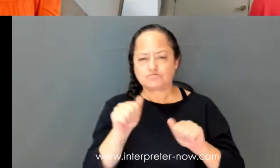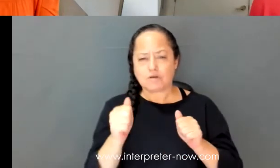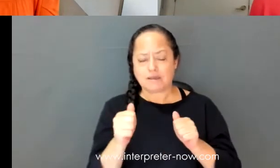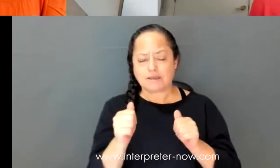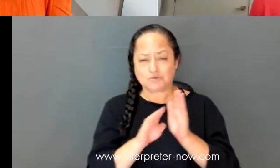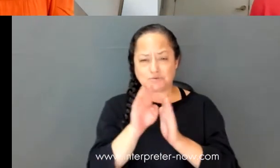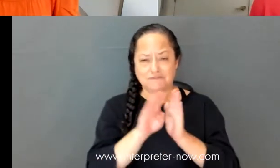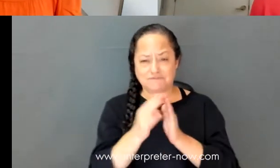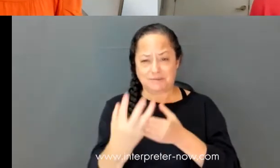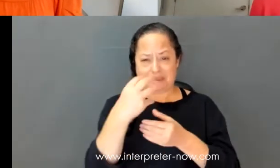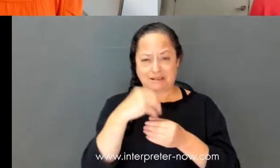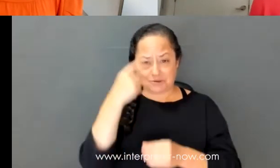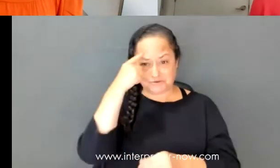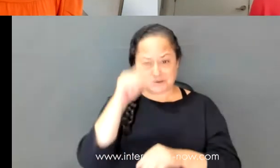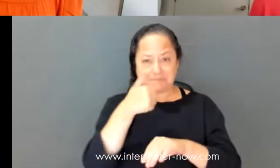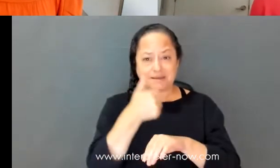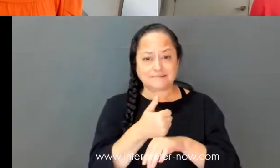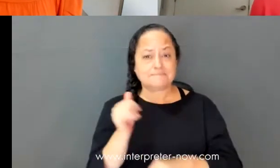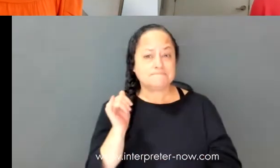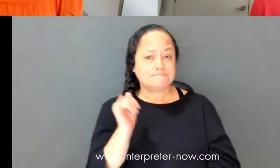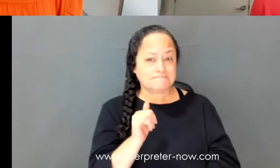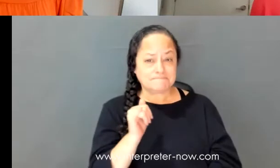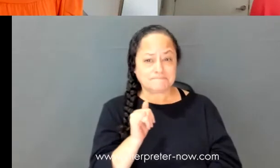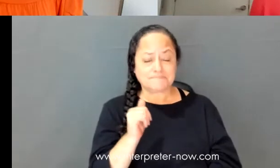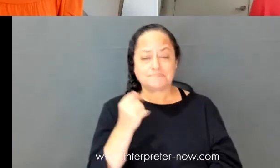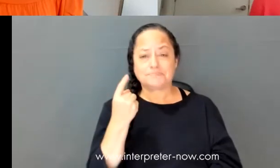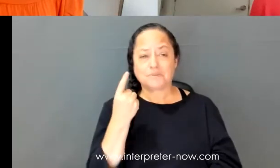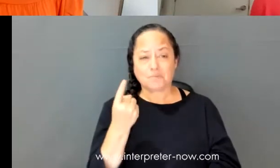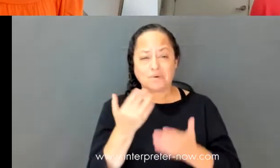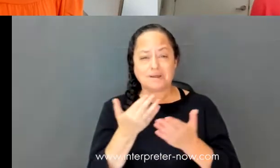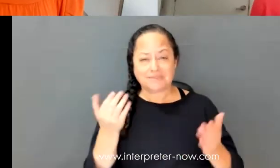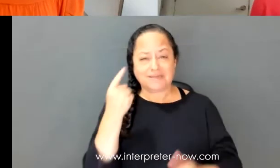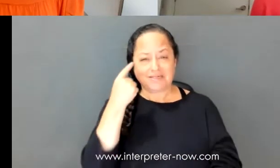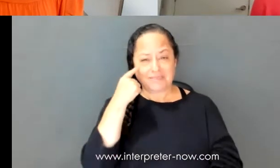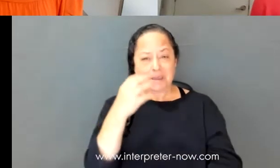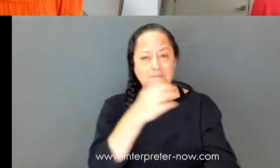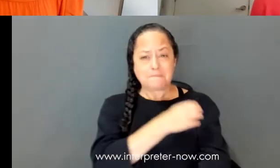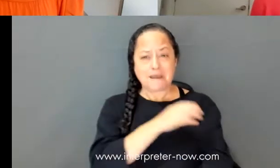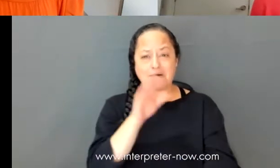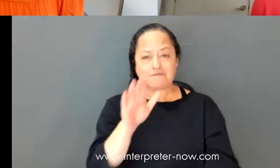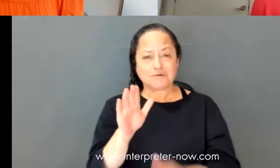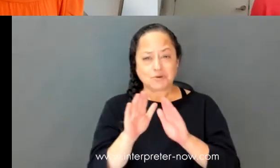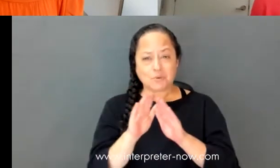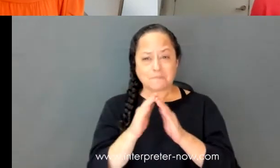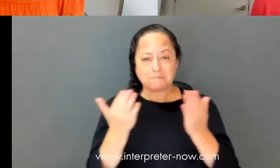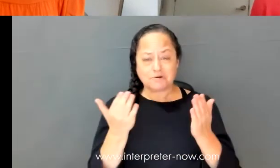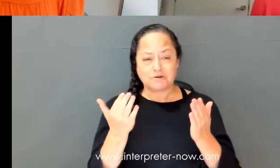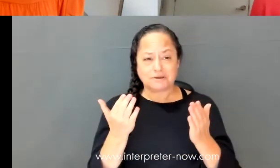One of the things that I think is so powerful in your book is the reflection